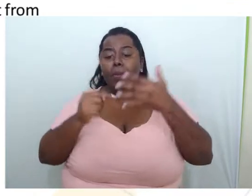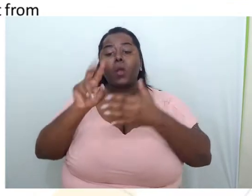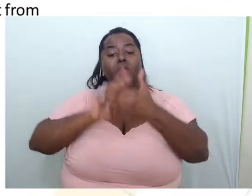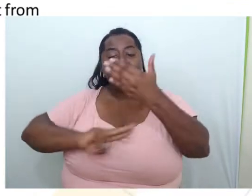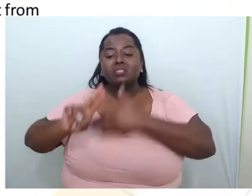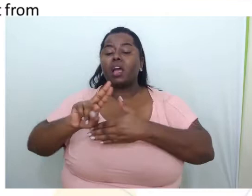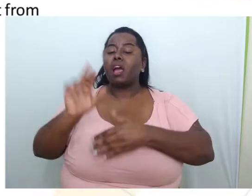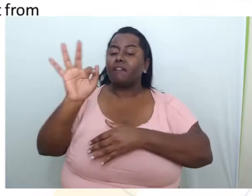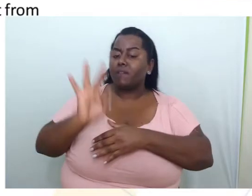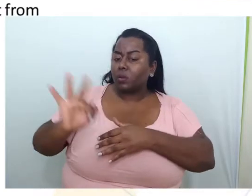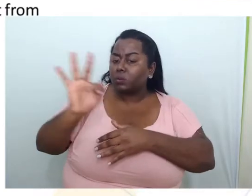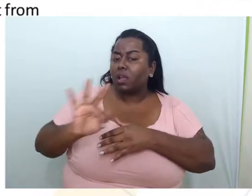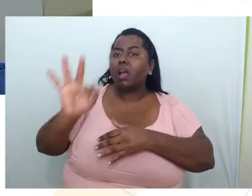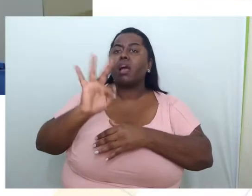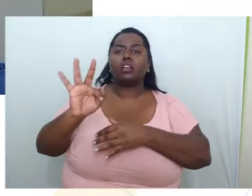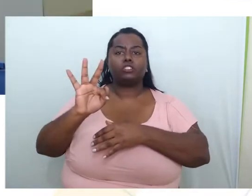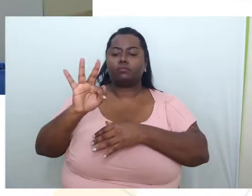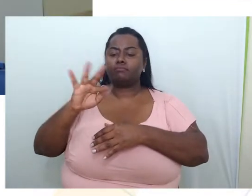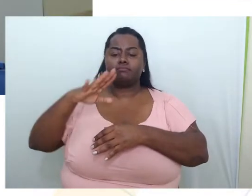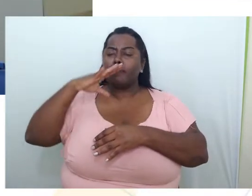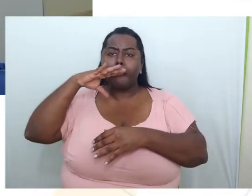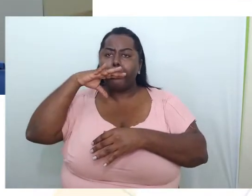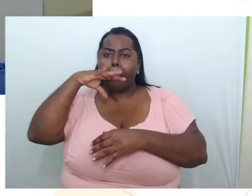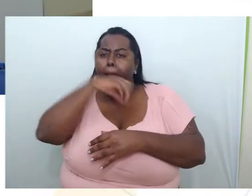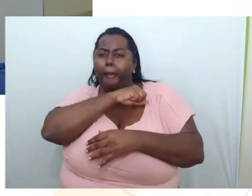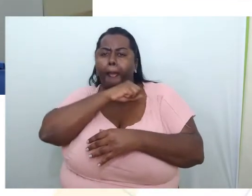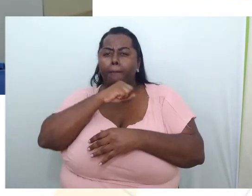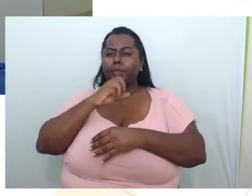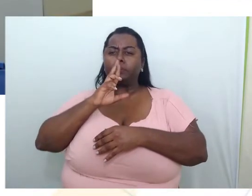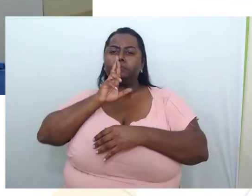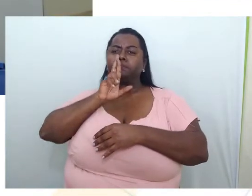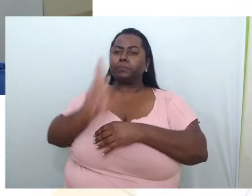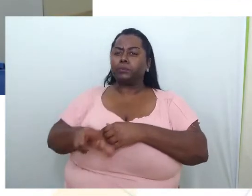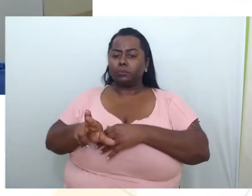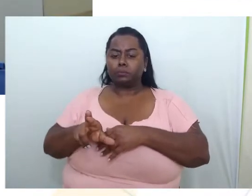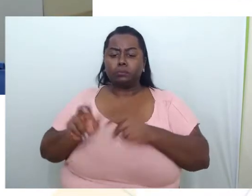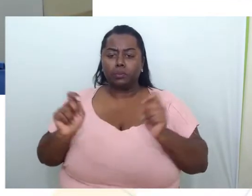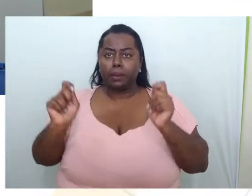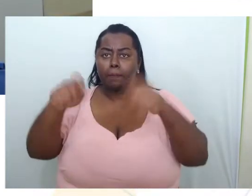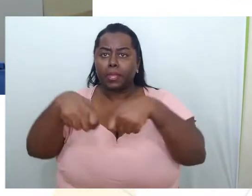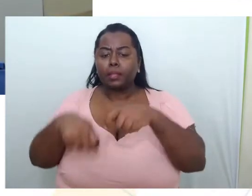goals and strategic plan so the universities and the faculties will very